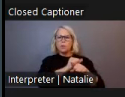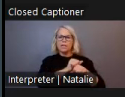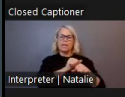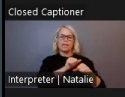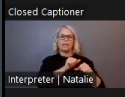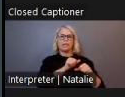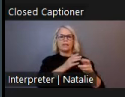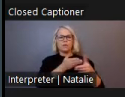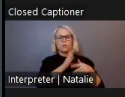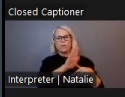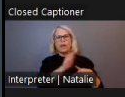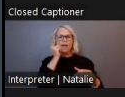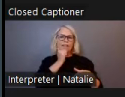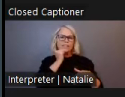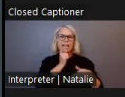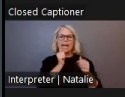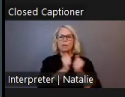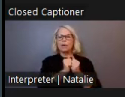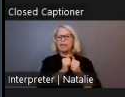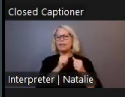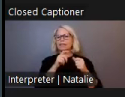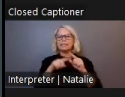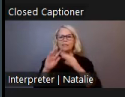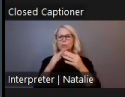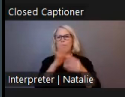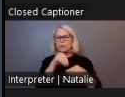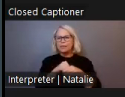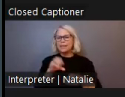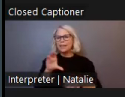and different communities within Larimer County.